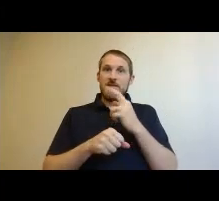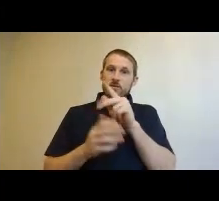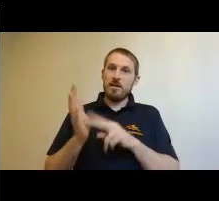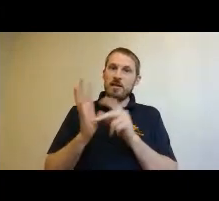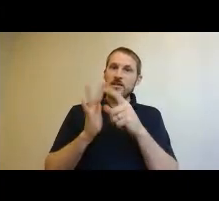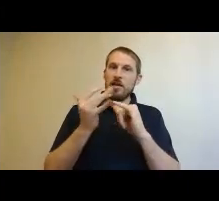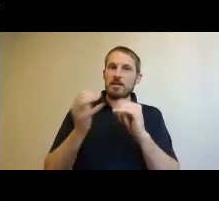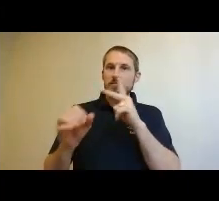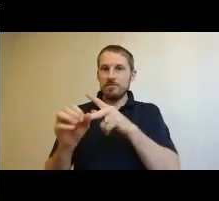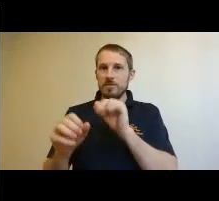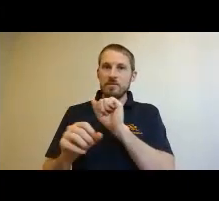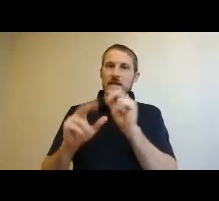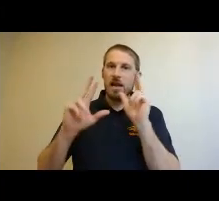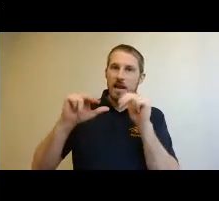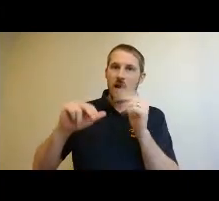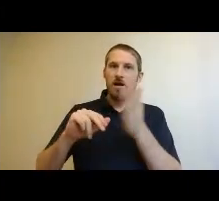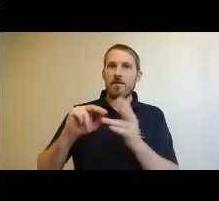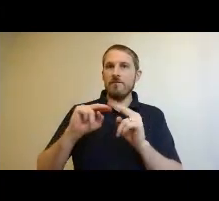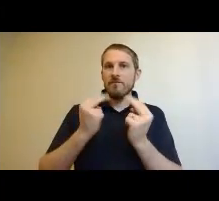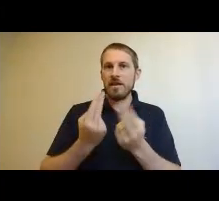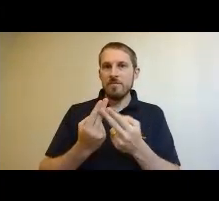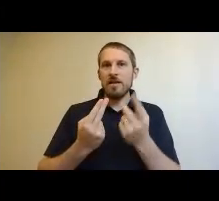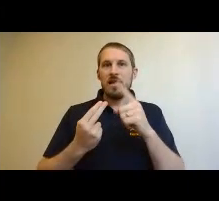families as well as educational professionals